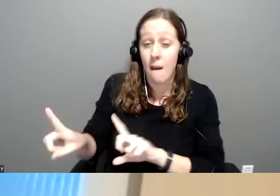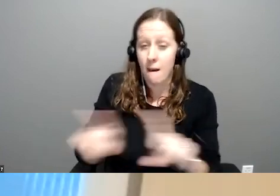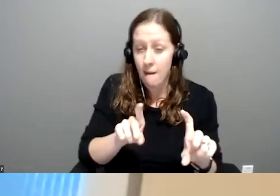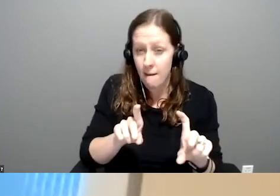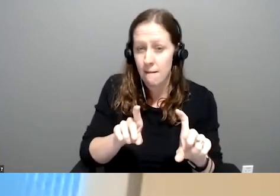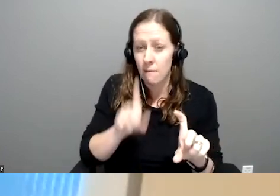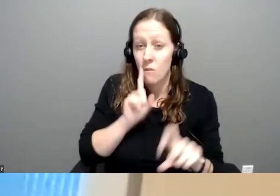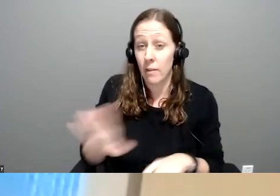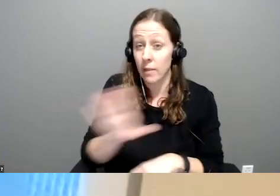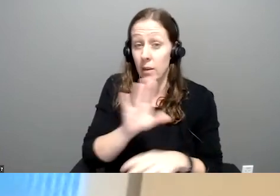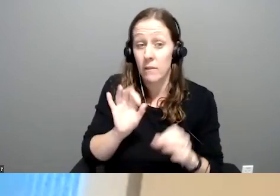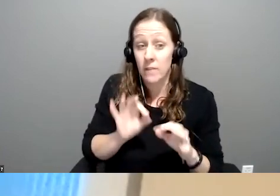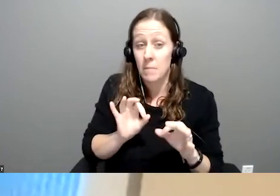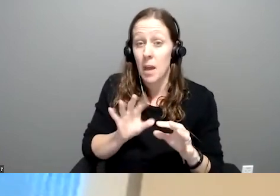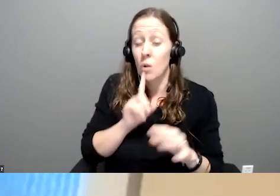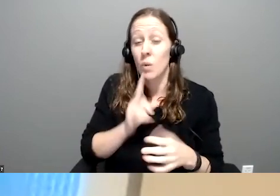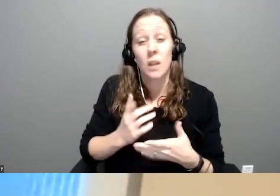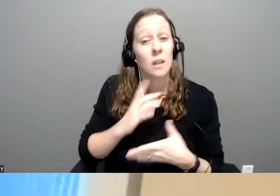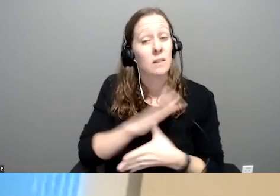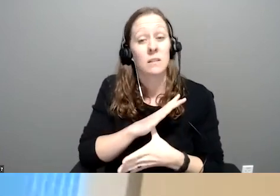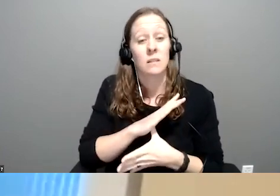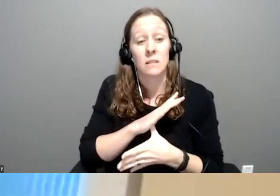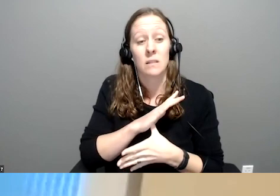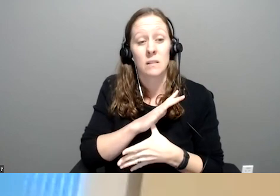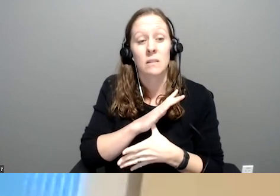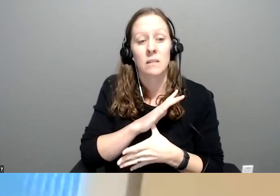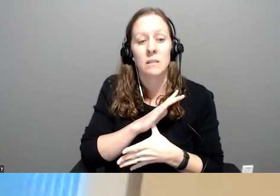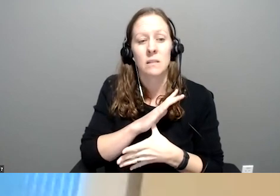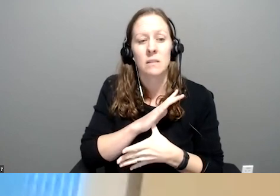a key piece of feedback was really around format and course content.